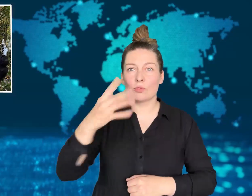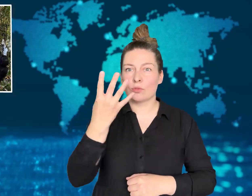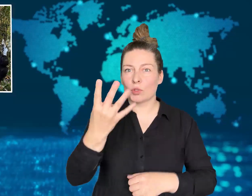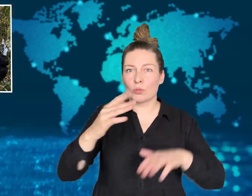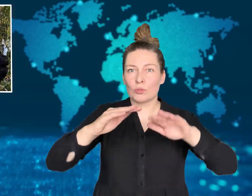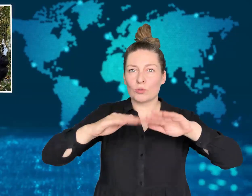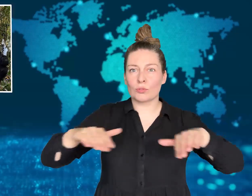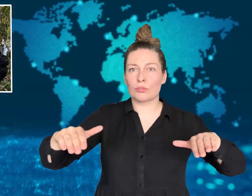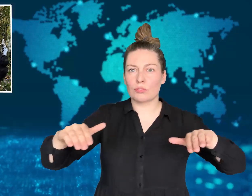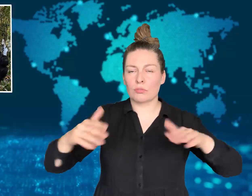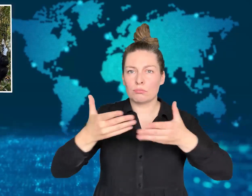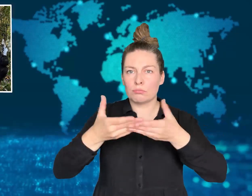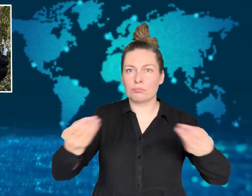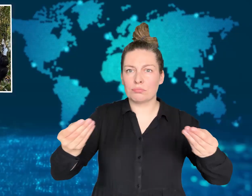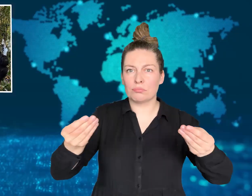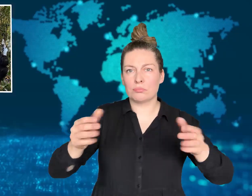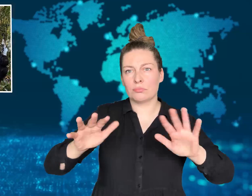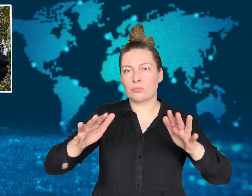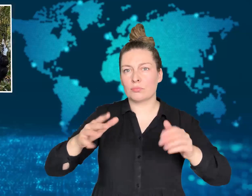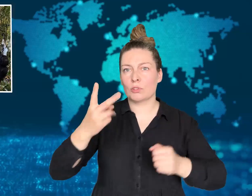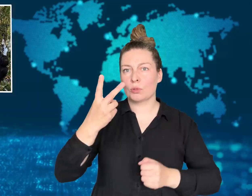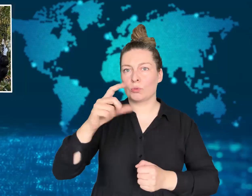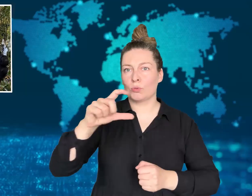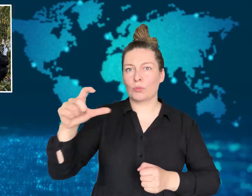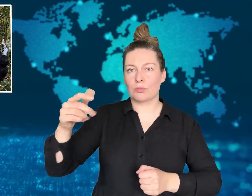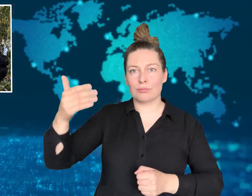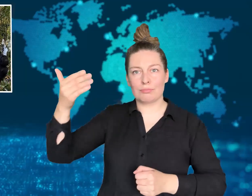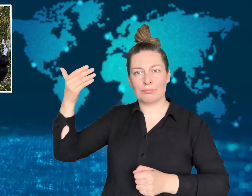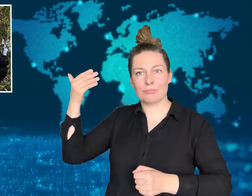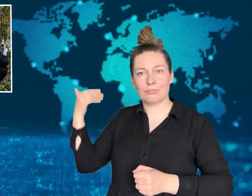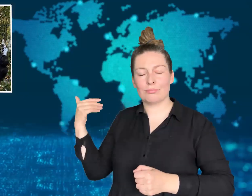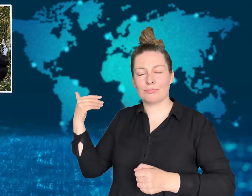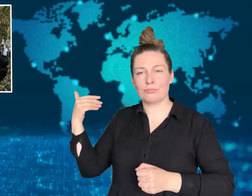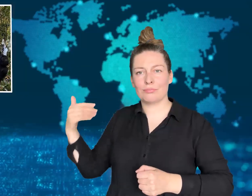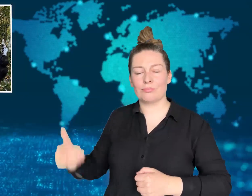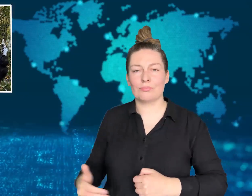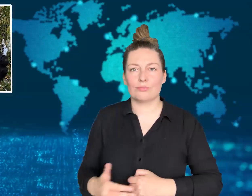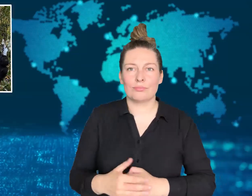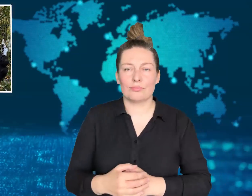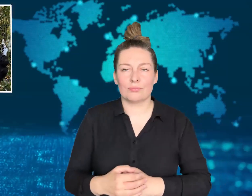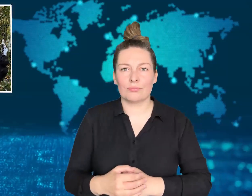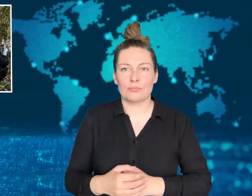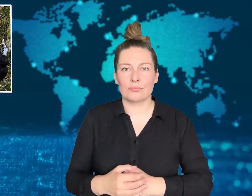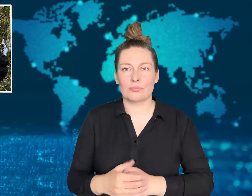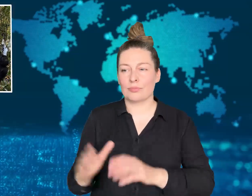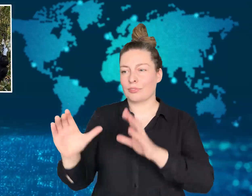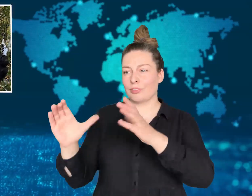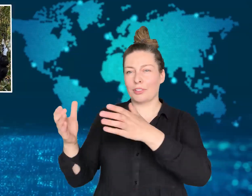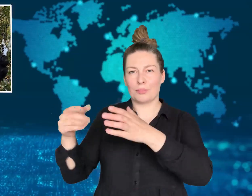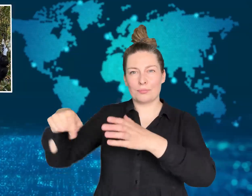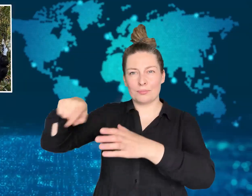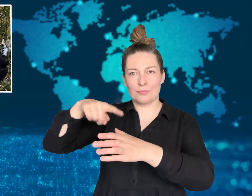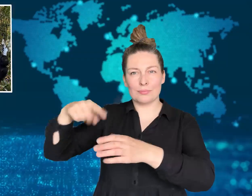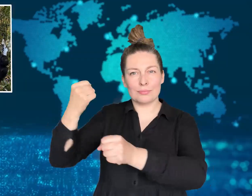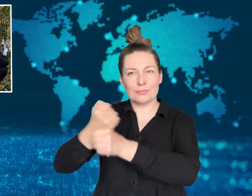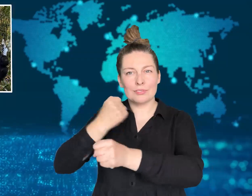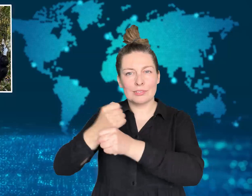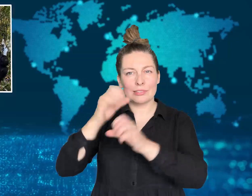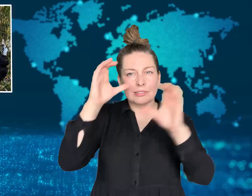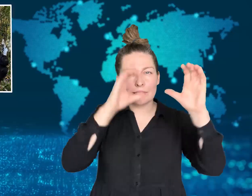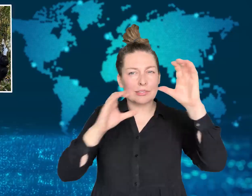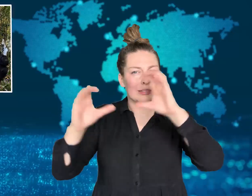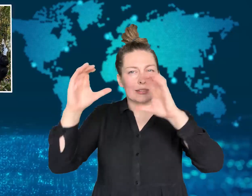Search teams reported they found items that belonged